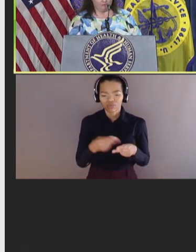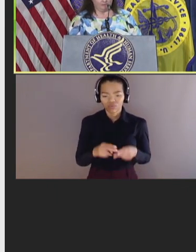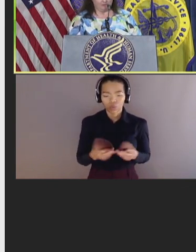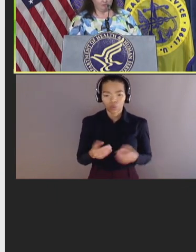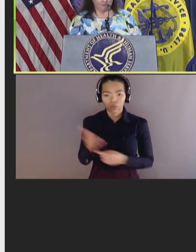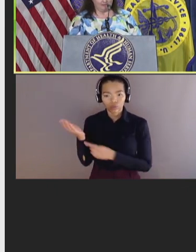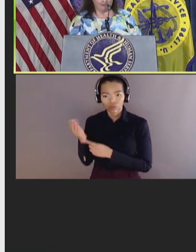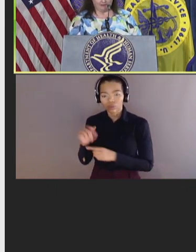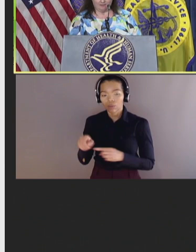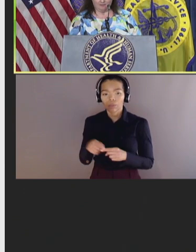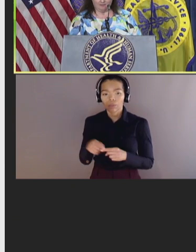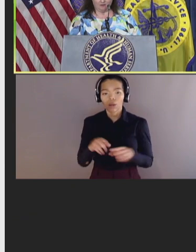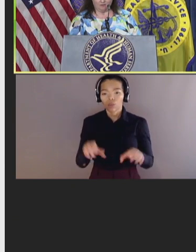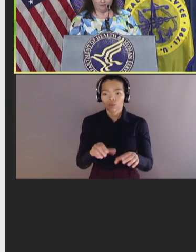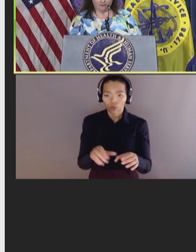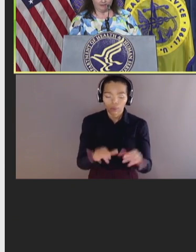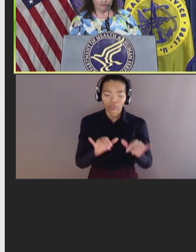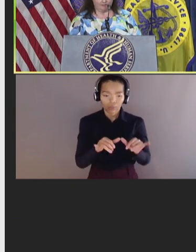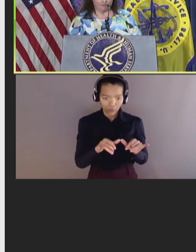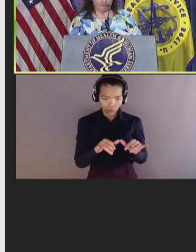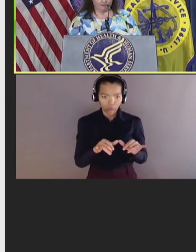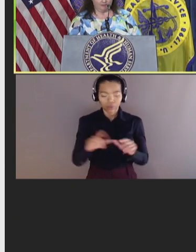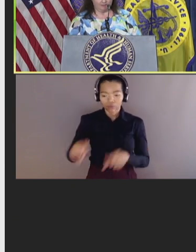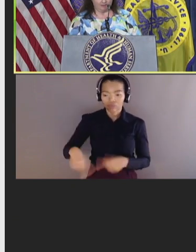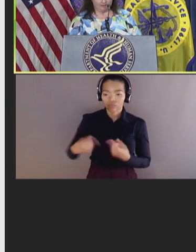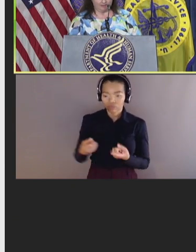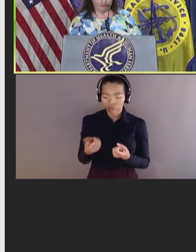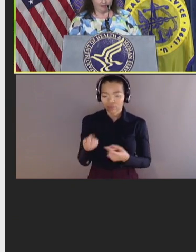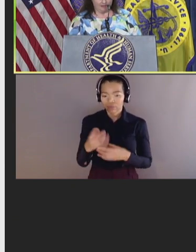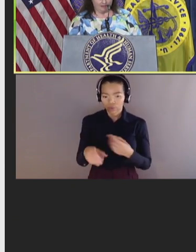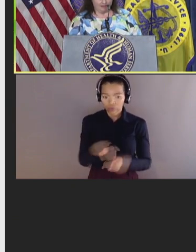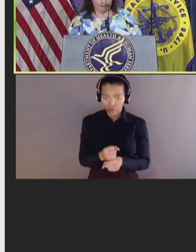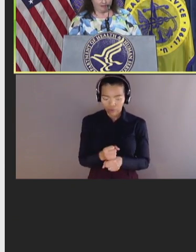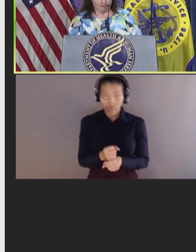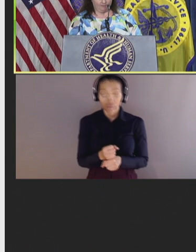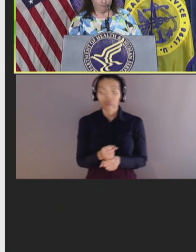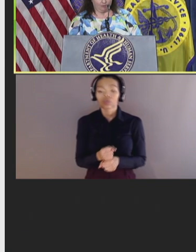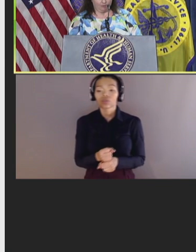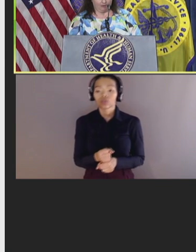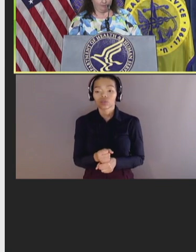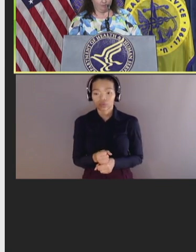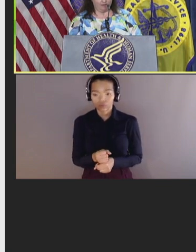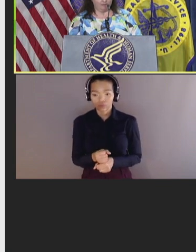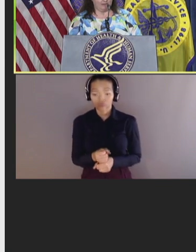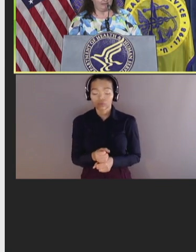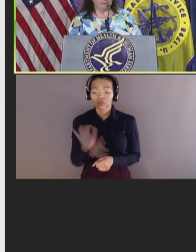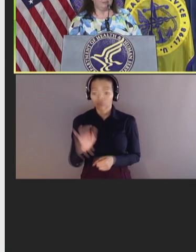measurement over the last number of years with this program, and one of them being -- is because